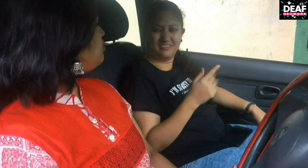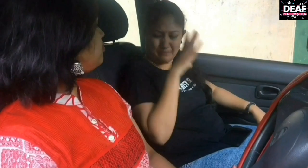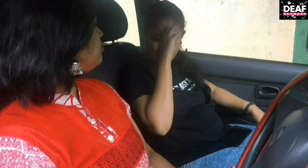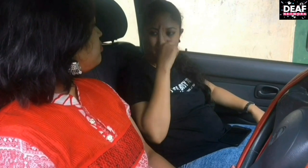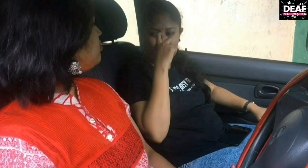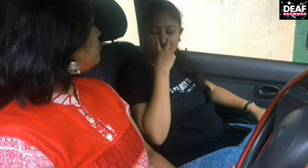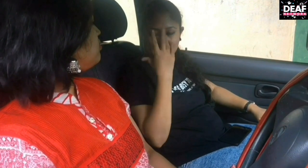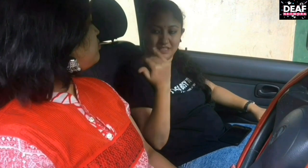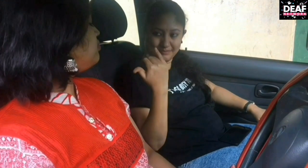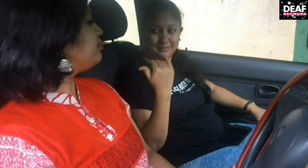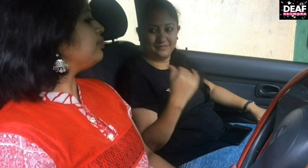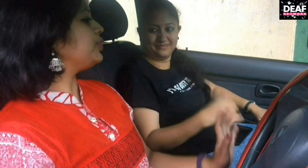Can I see the boy's photo?